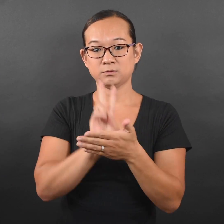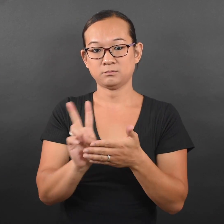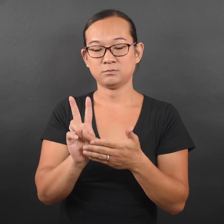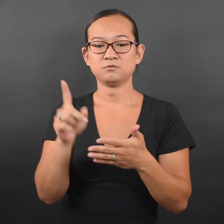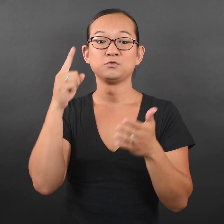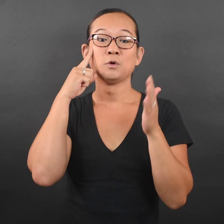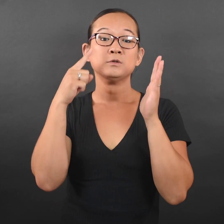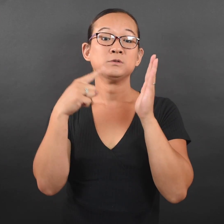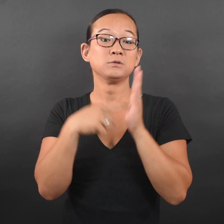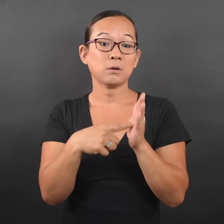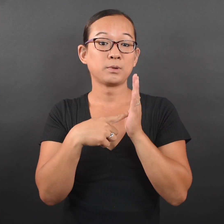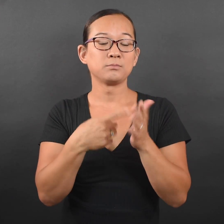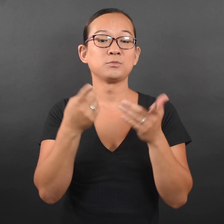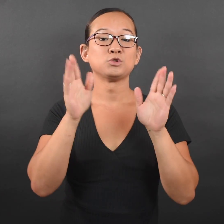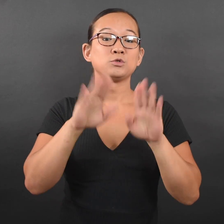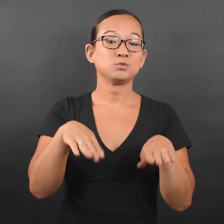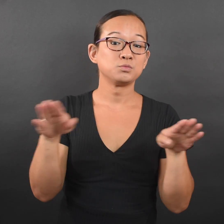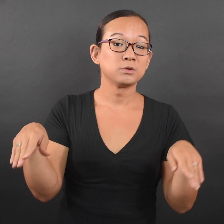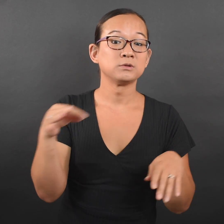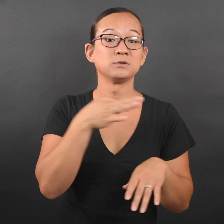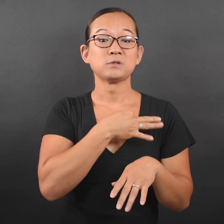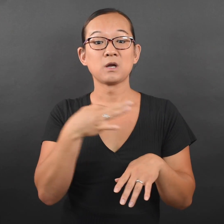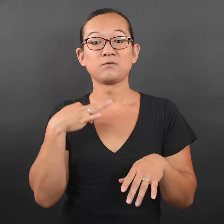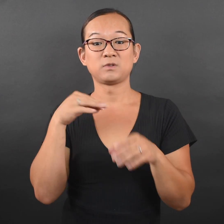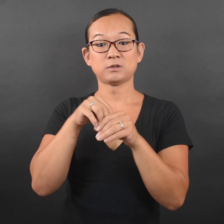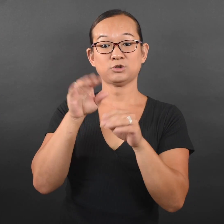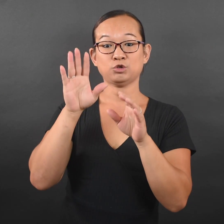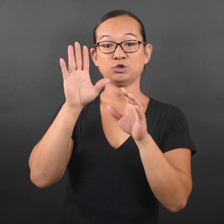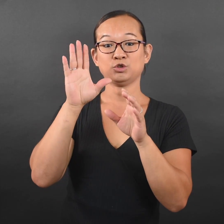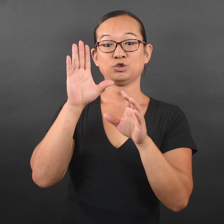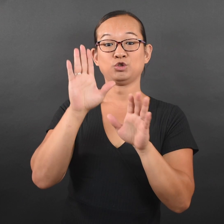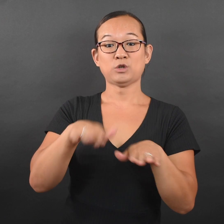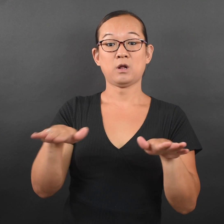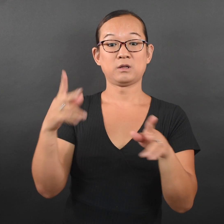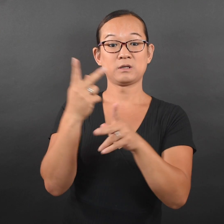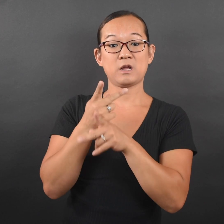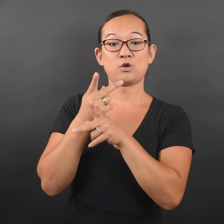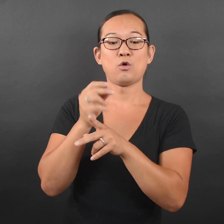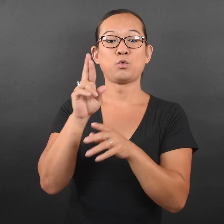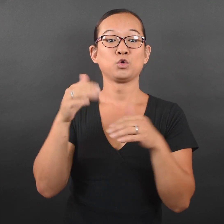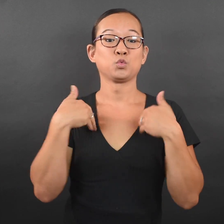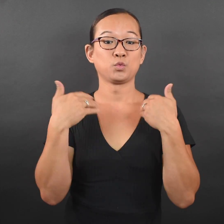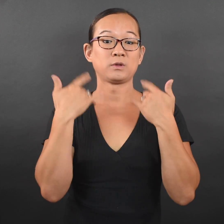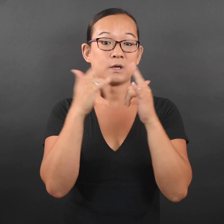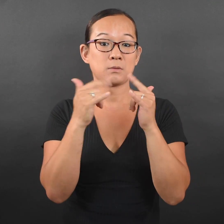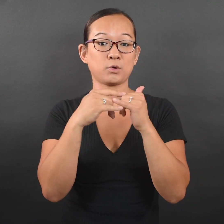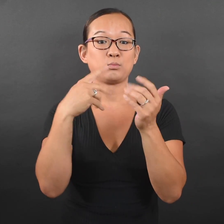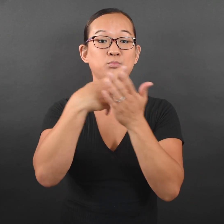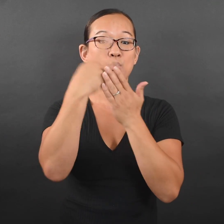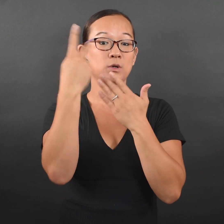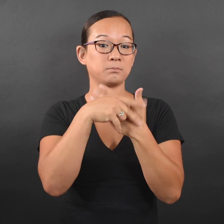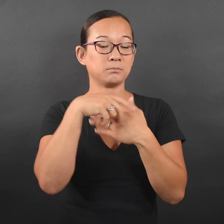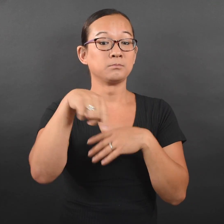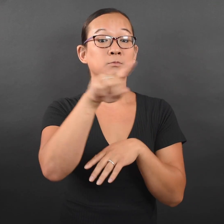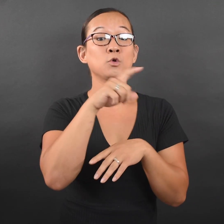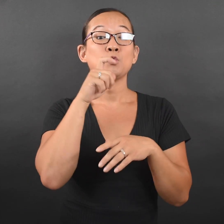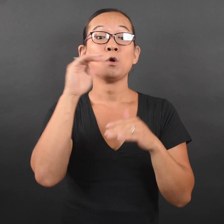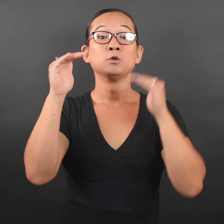every two weeks. For example, children and staff in child care or youth camps/programs,